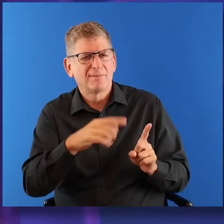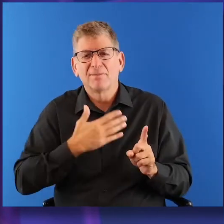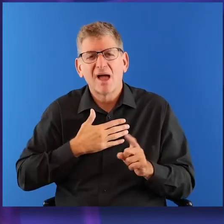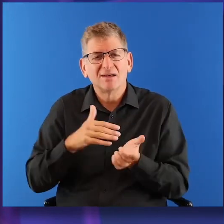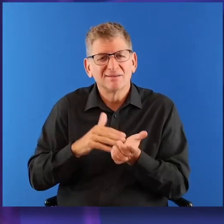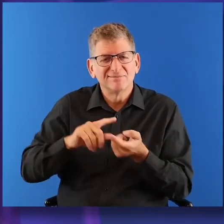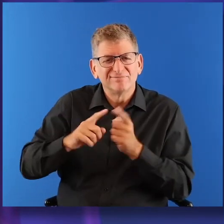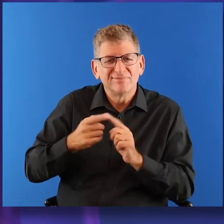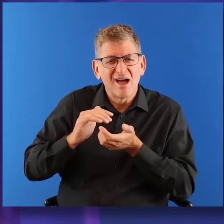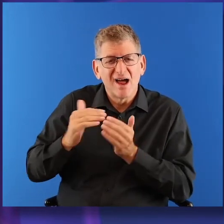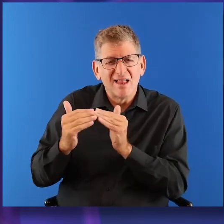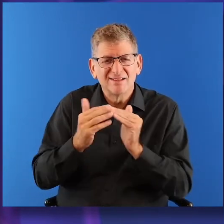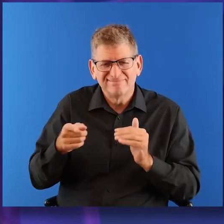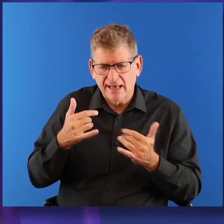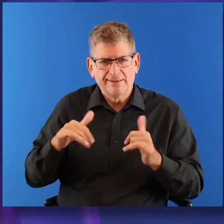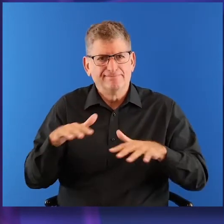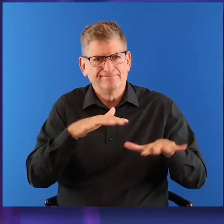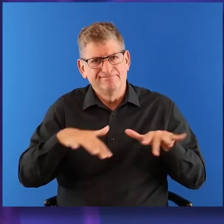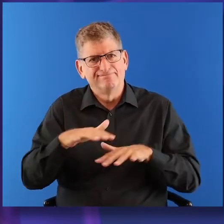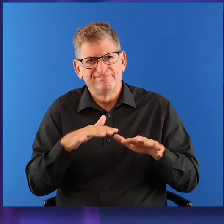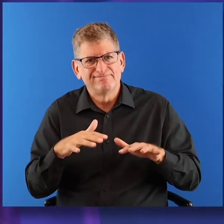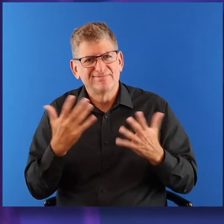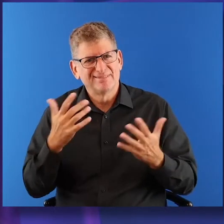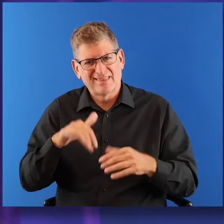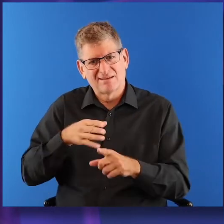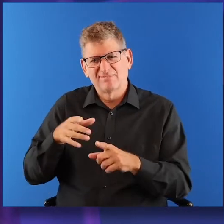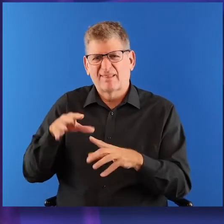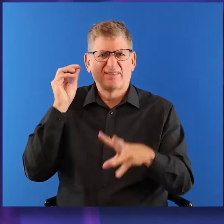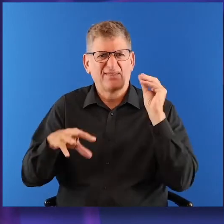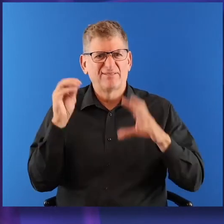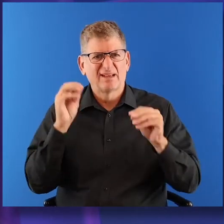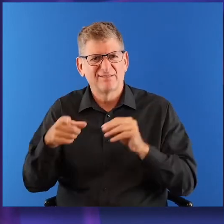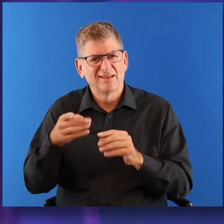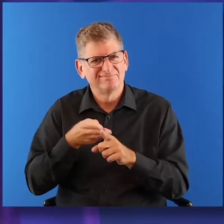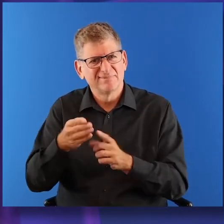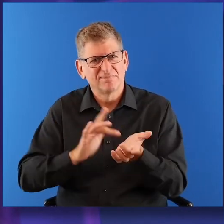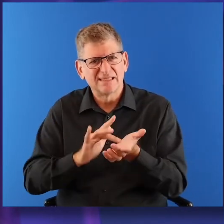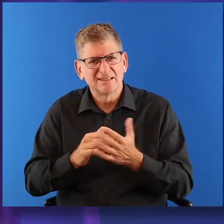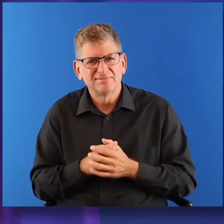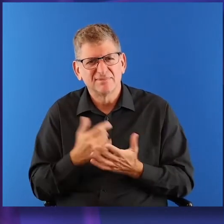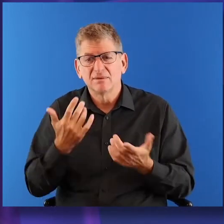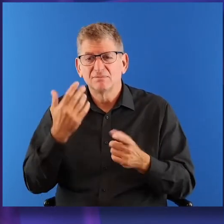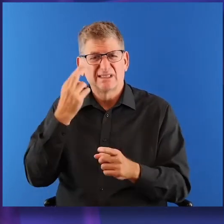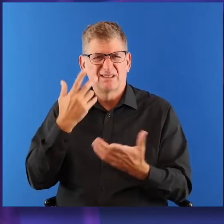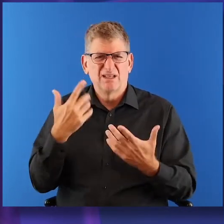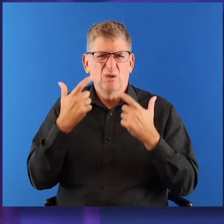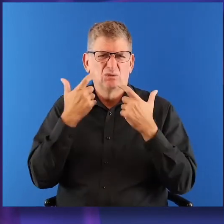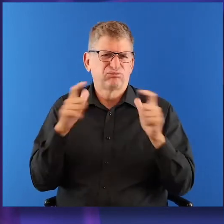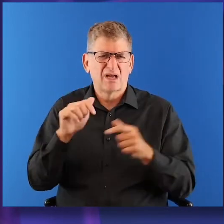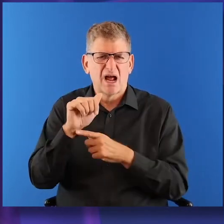considering leaving the field of medicine, in part due to the tremendous administrative and documentation burdens